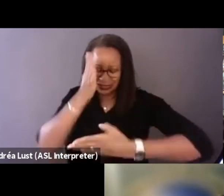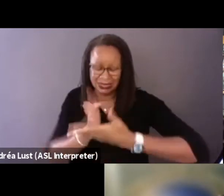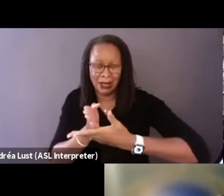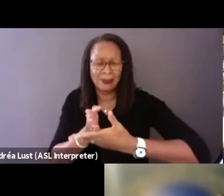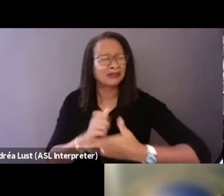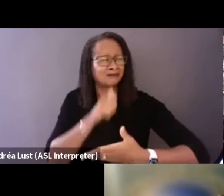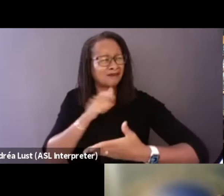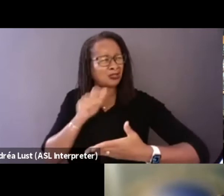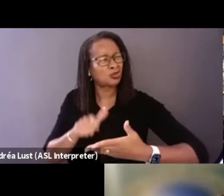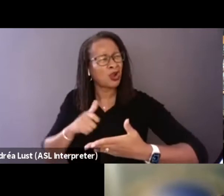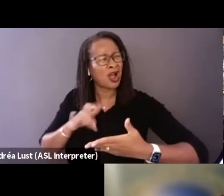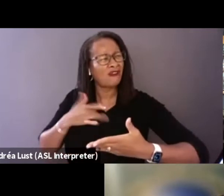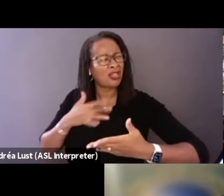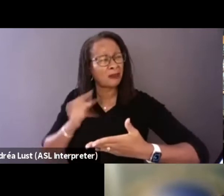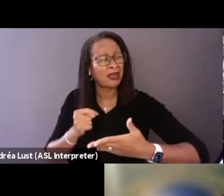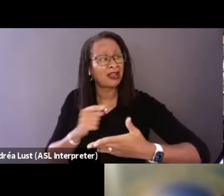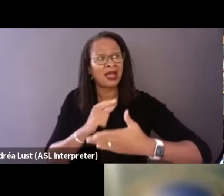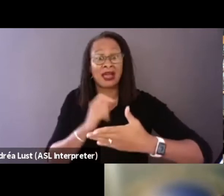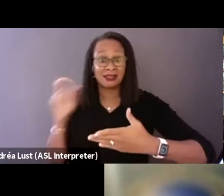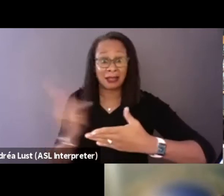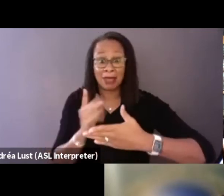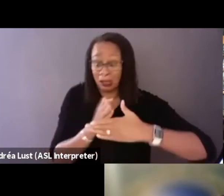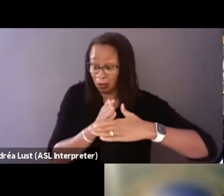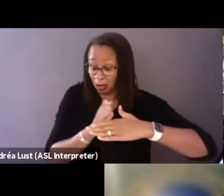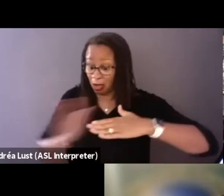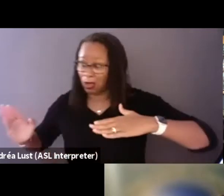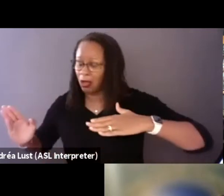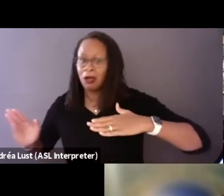And then I came back and I got to the end of it, and I was sitting here at my computer,